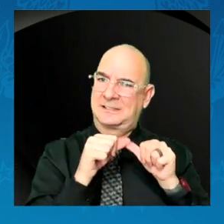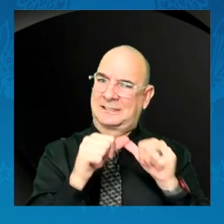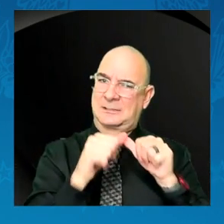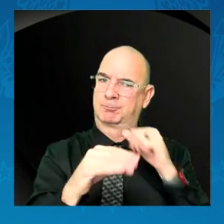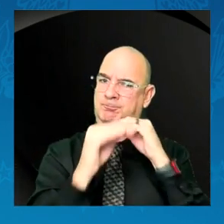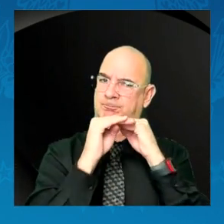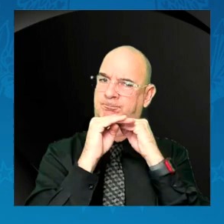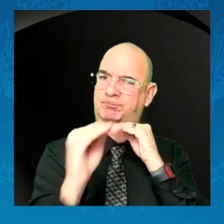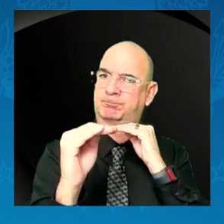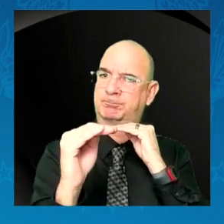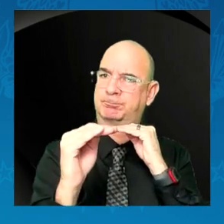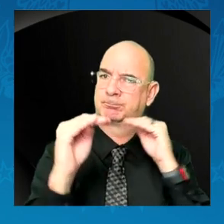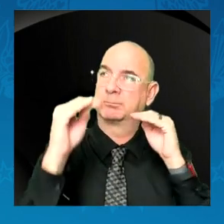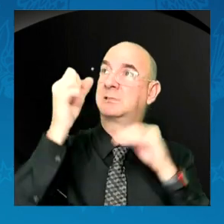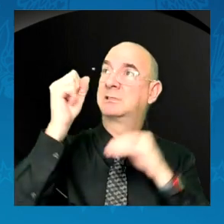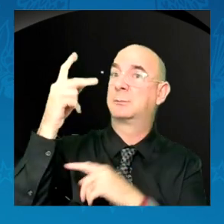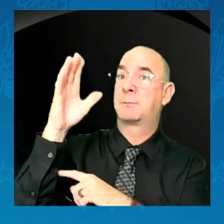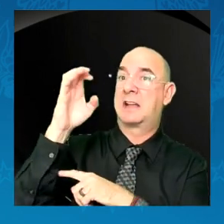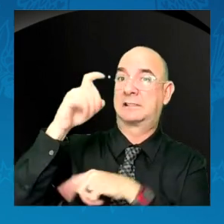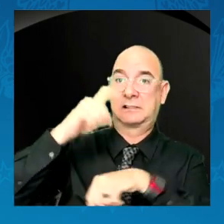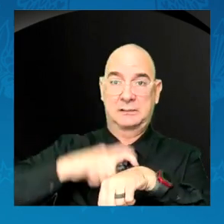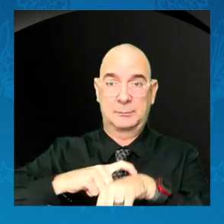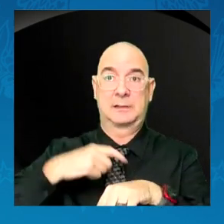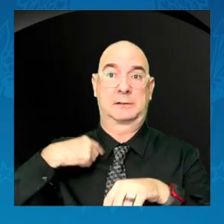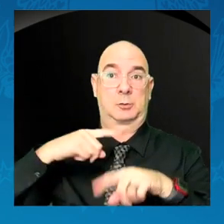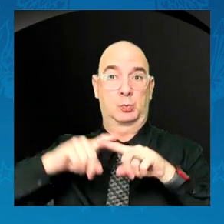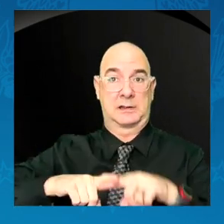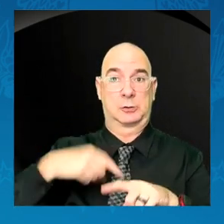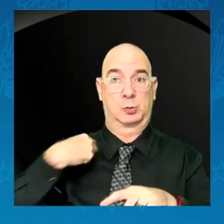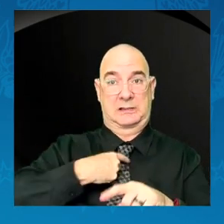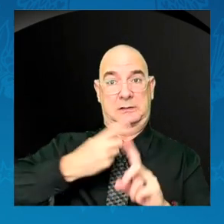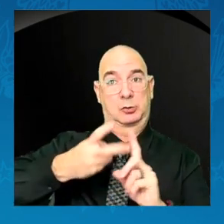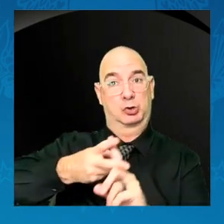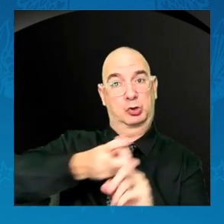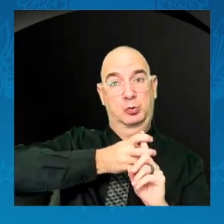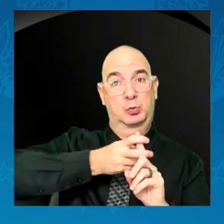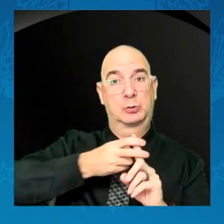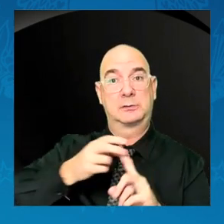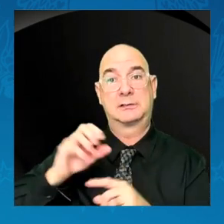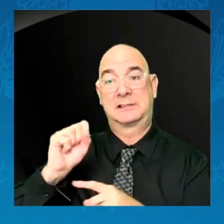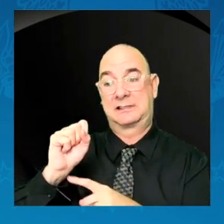to recruit and retain STEM professionals as without them, none of this would be possible.